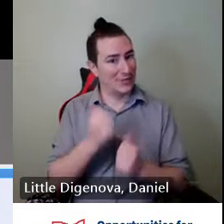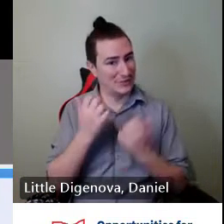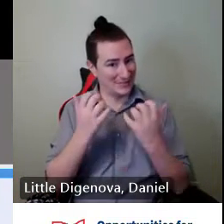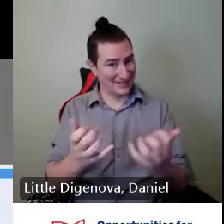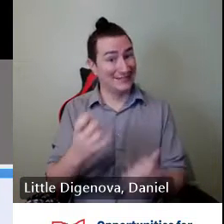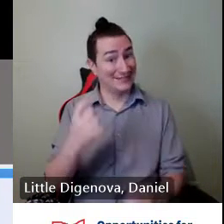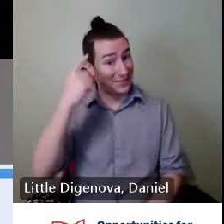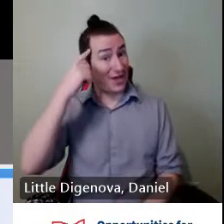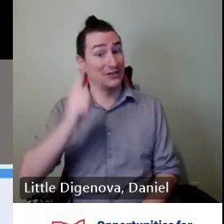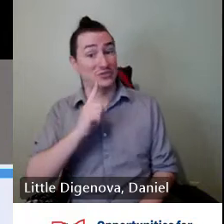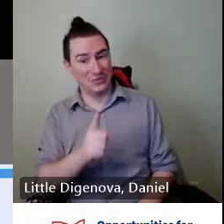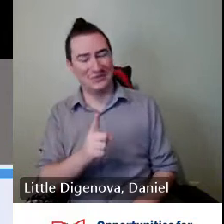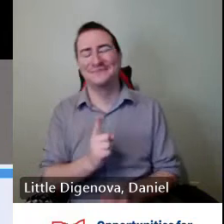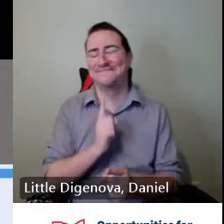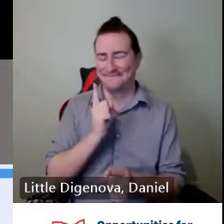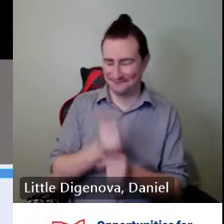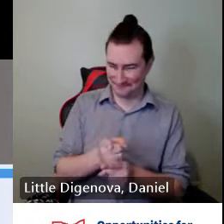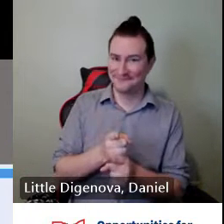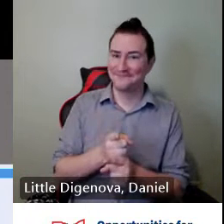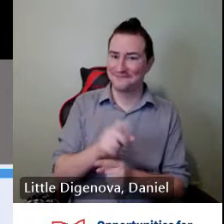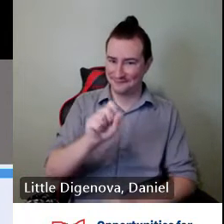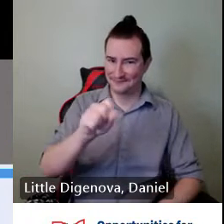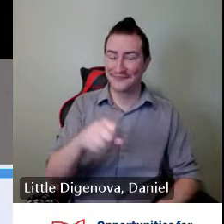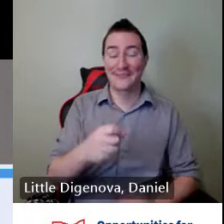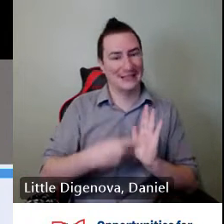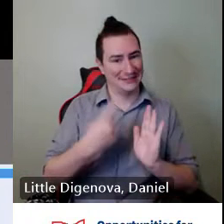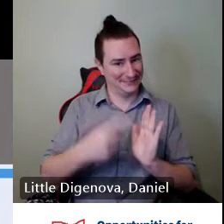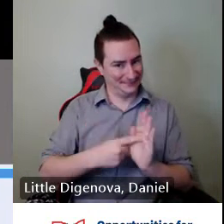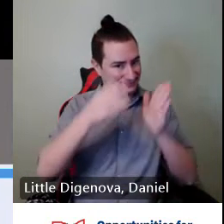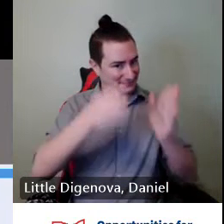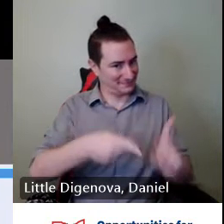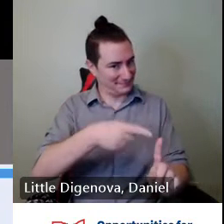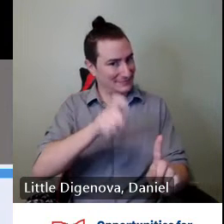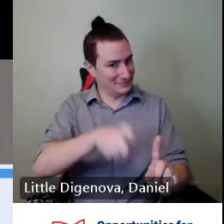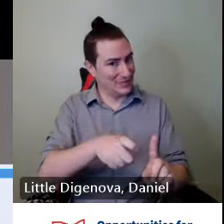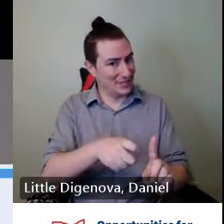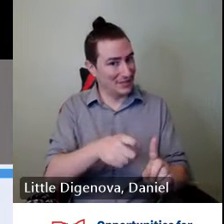There are times an employee may need more than one type of accommodation. Julie: Thank you, Julia.